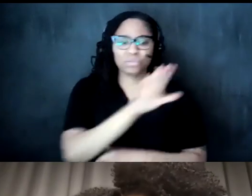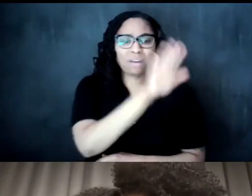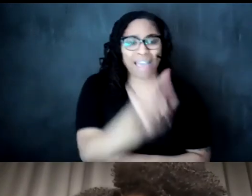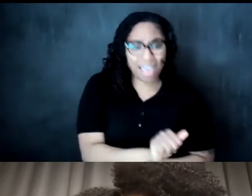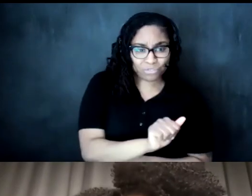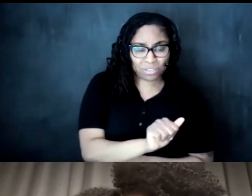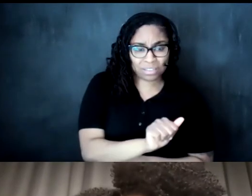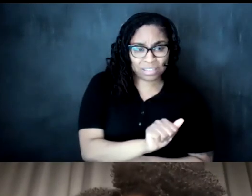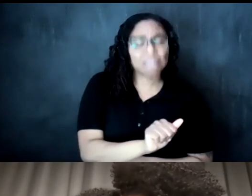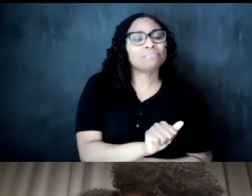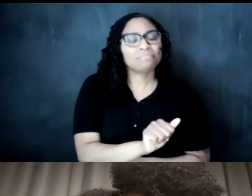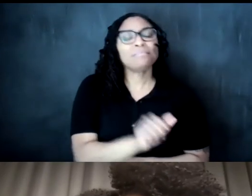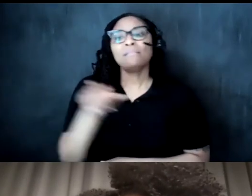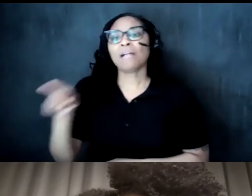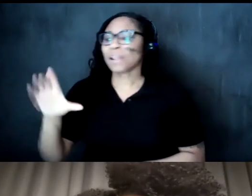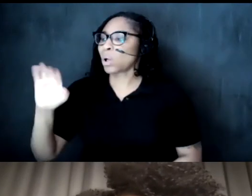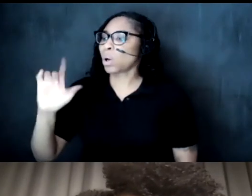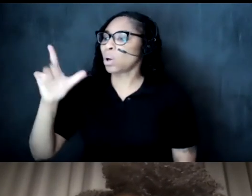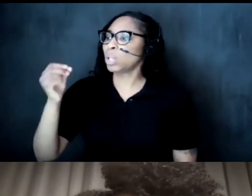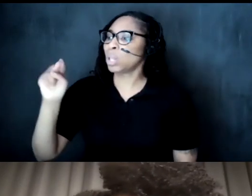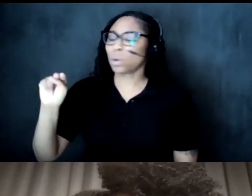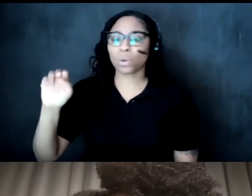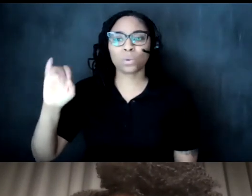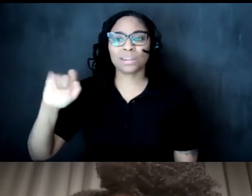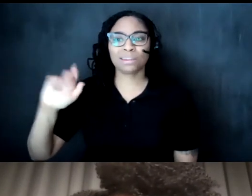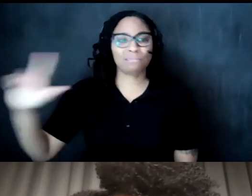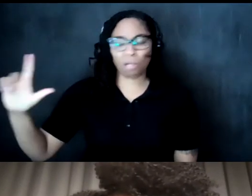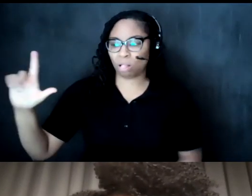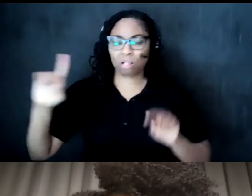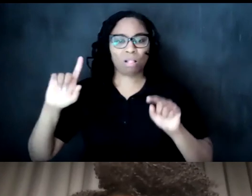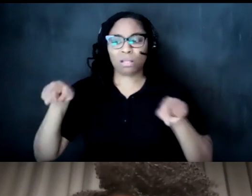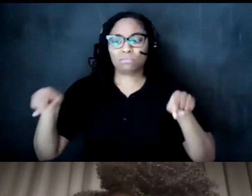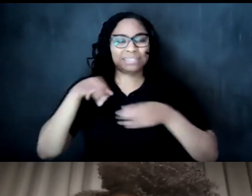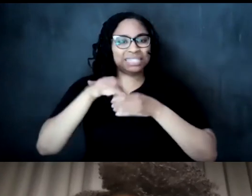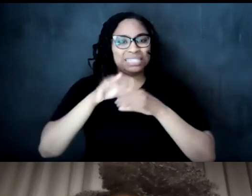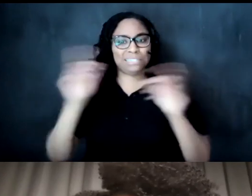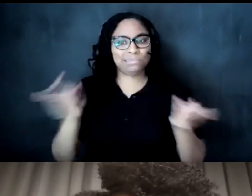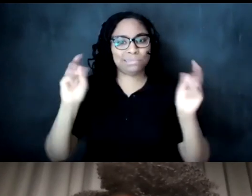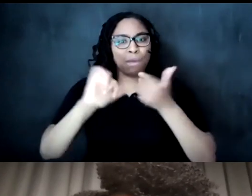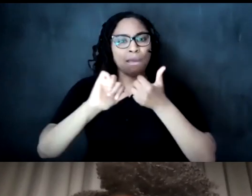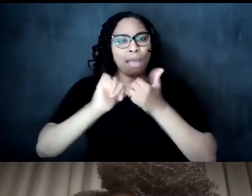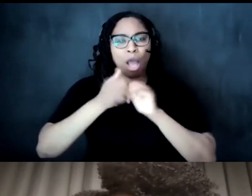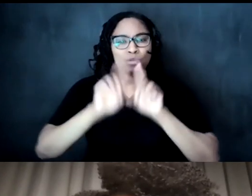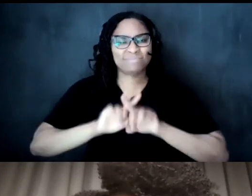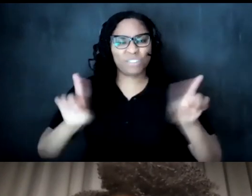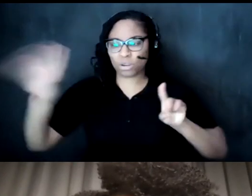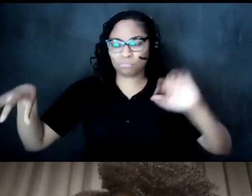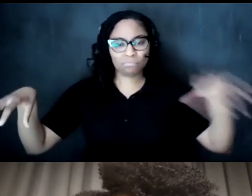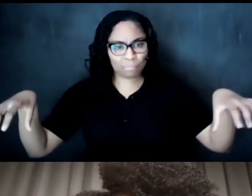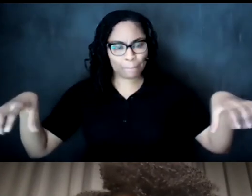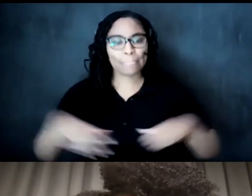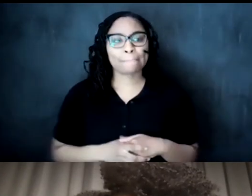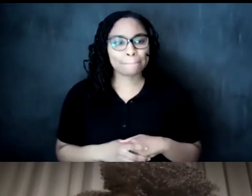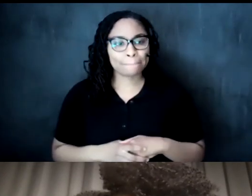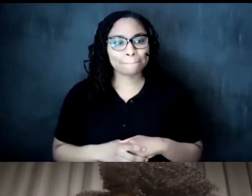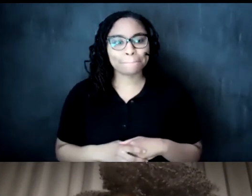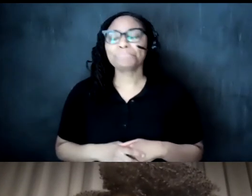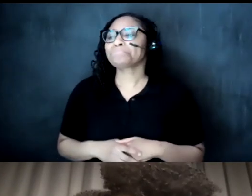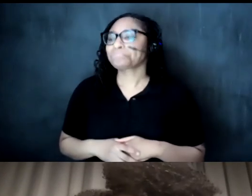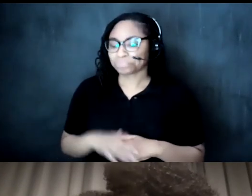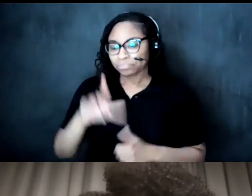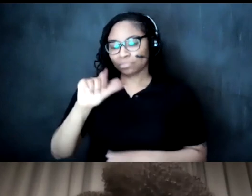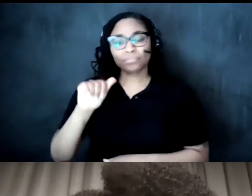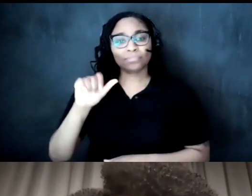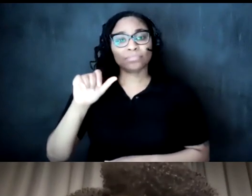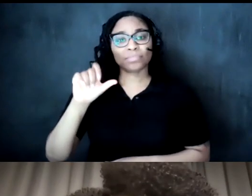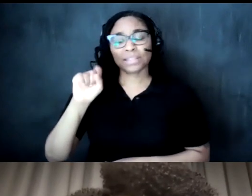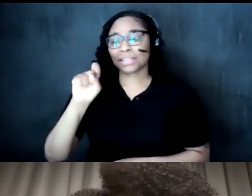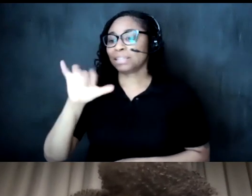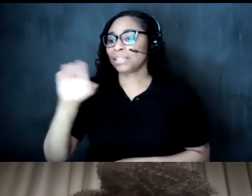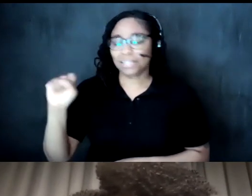so um i i would say you know that that that there really isn't too much of a difference